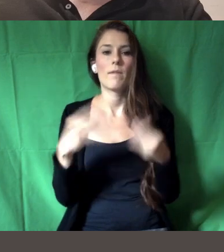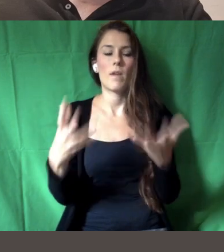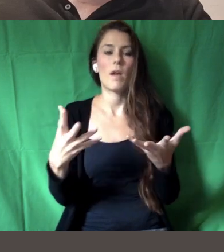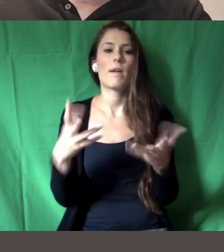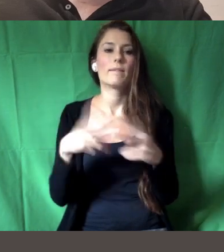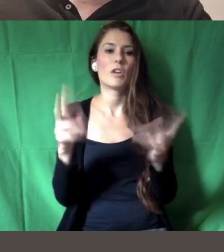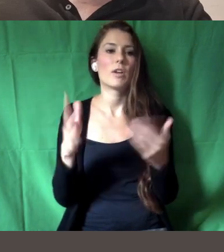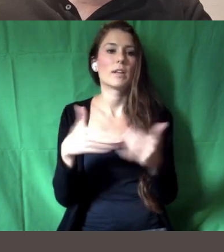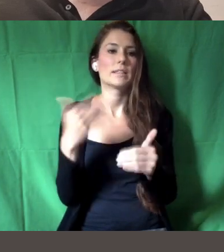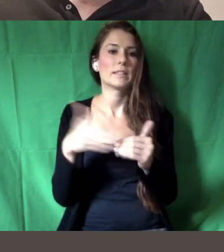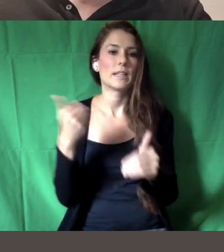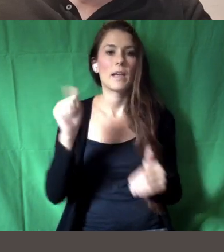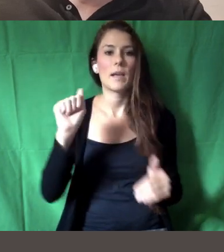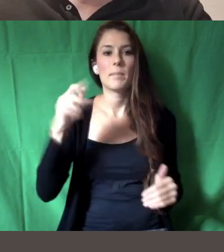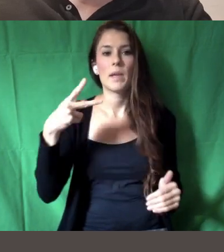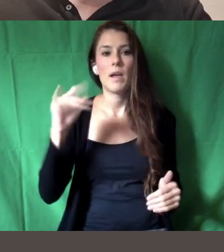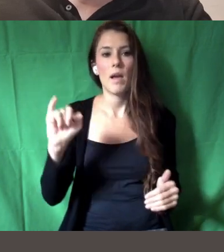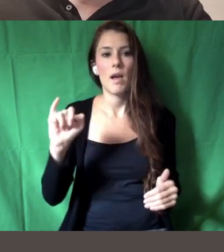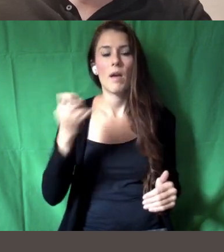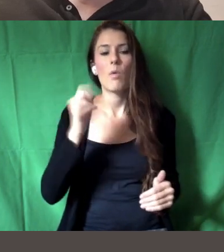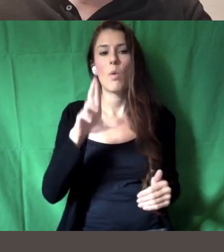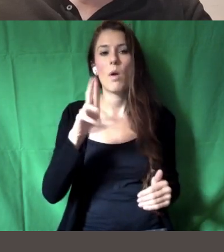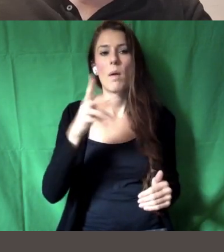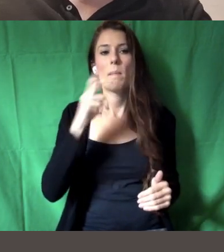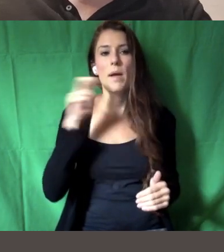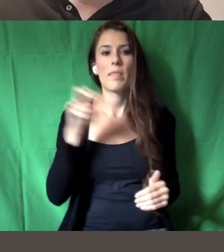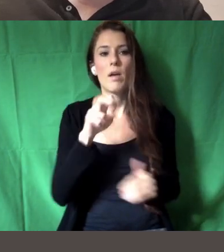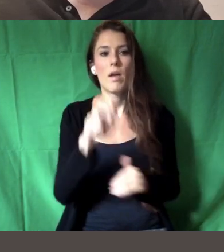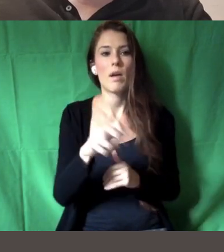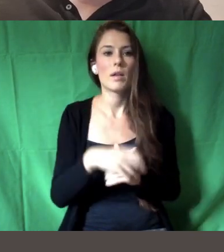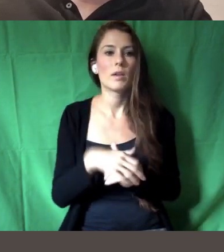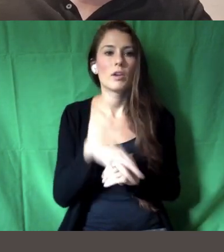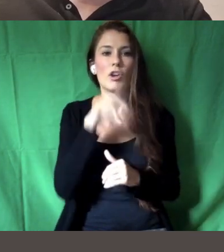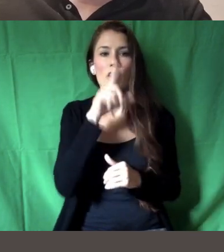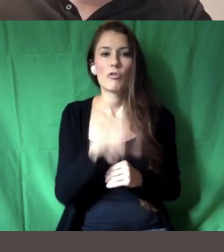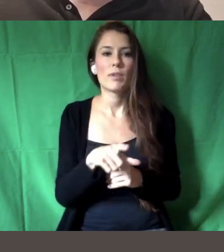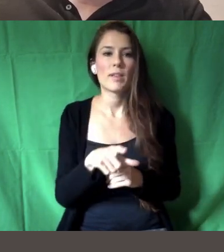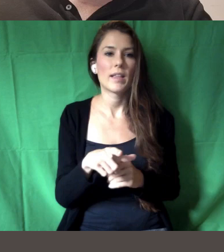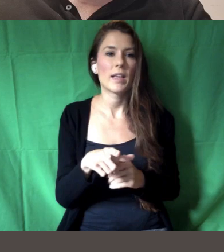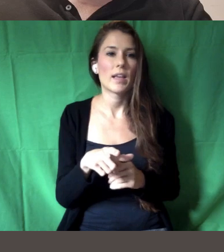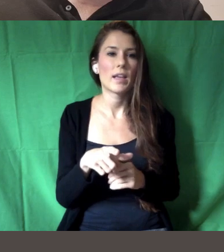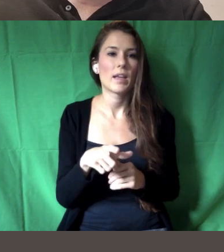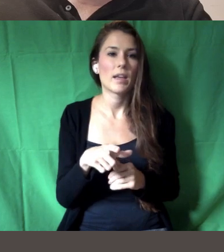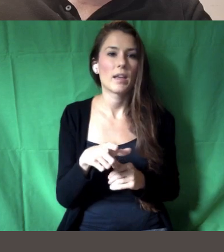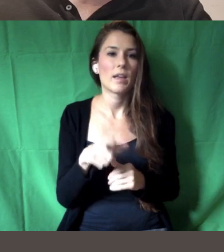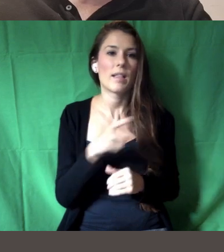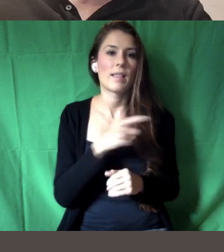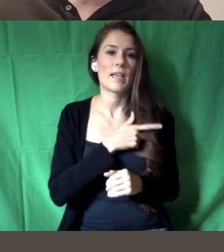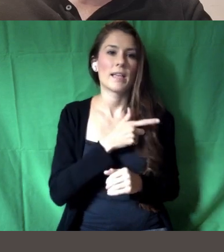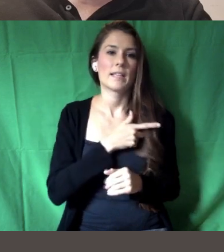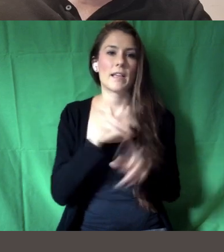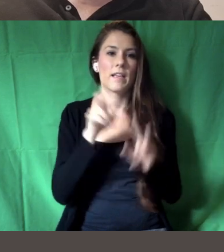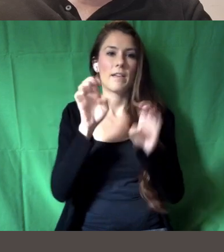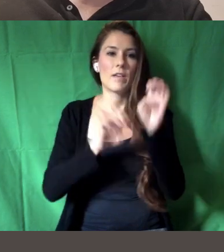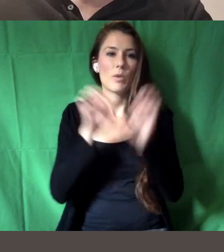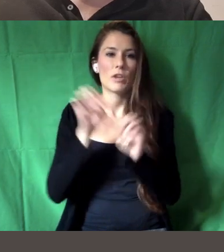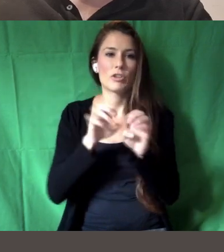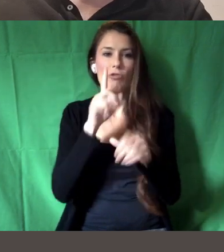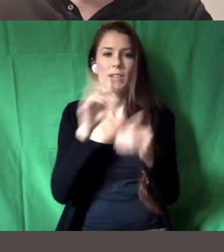very convenient fluent API in Python or SQL, lazy evaluation, very convenient for exploratory